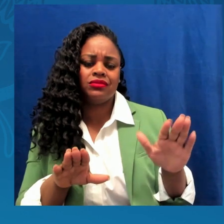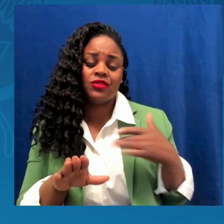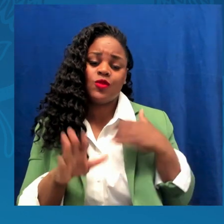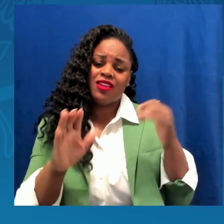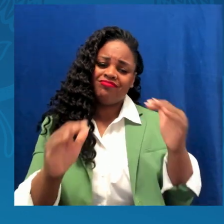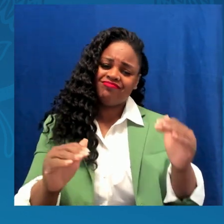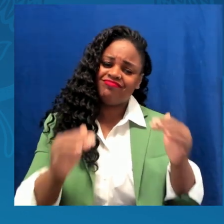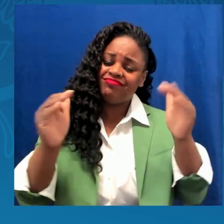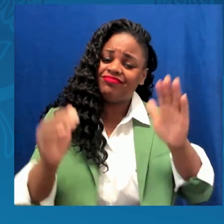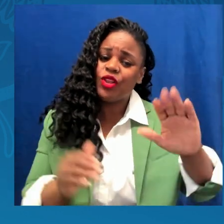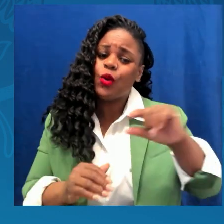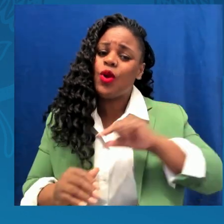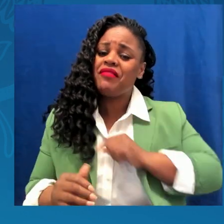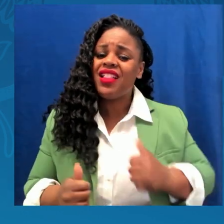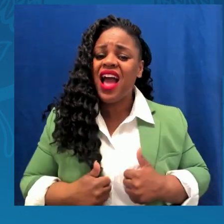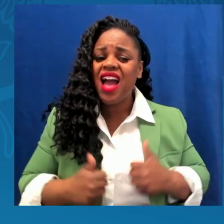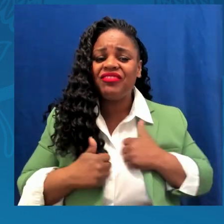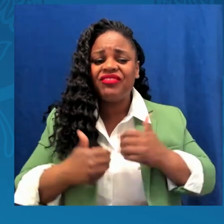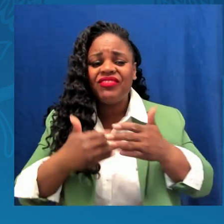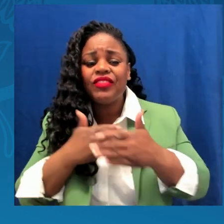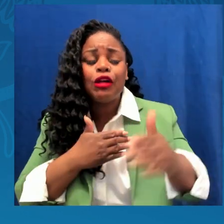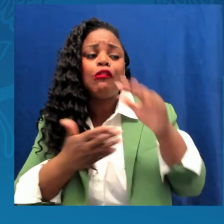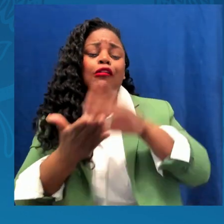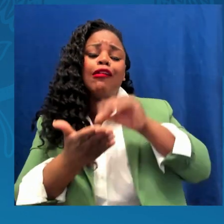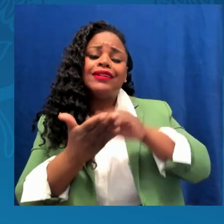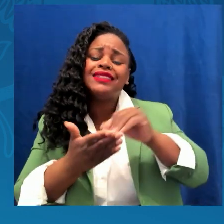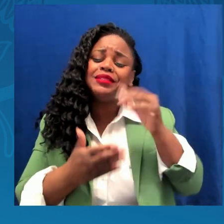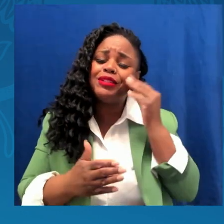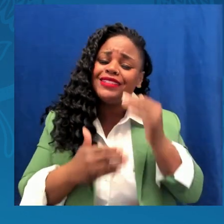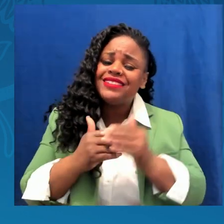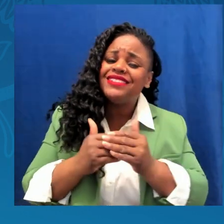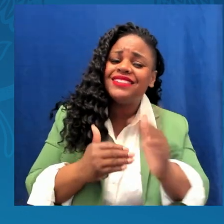and learning experiences, and we can do that with this additional support.